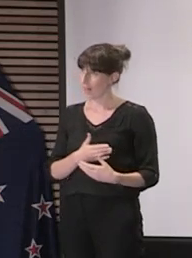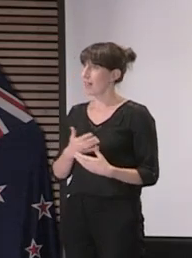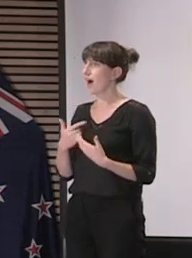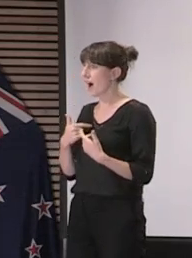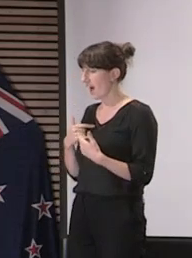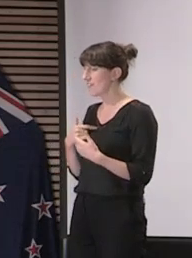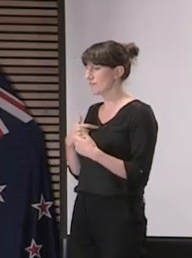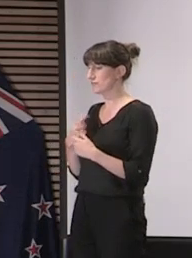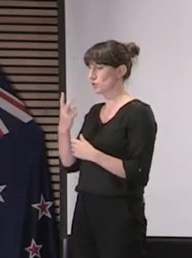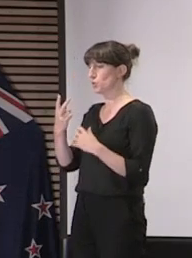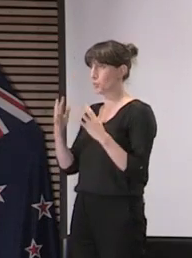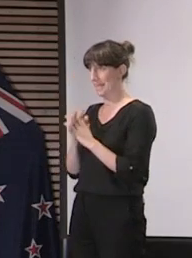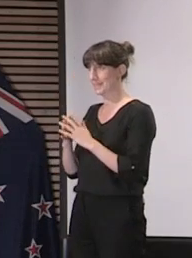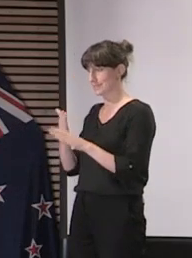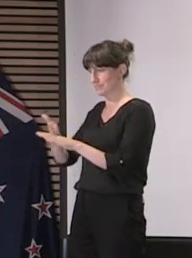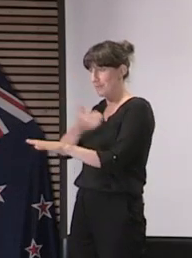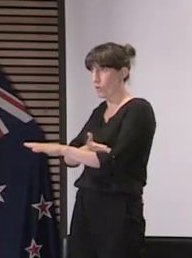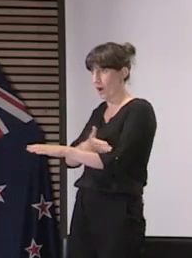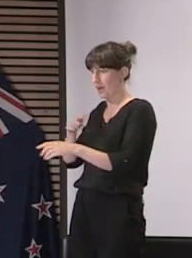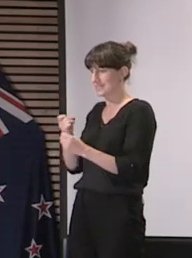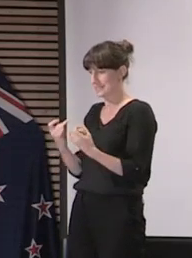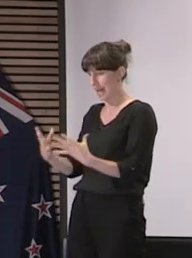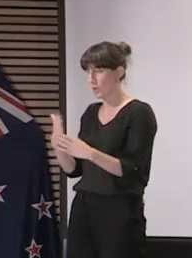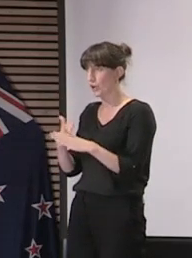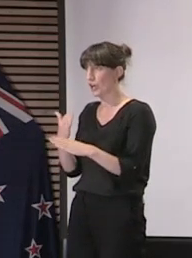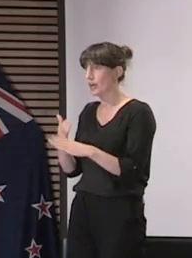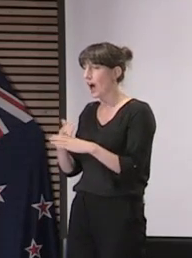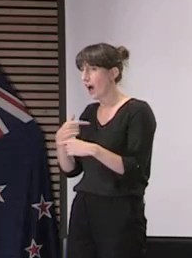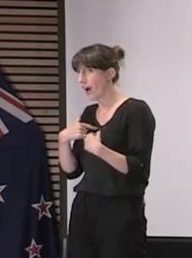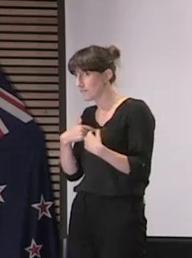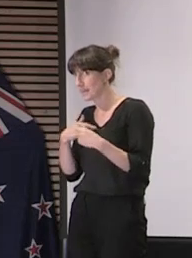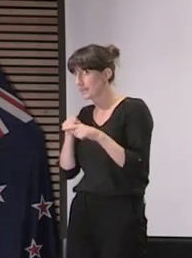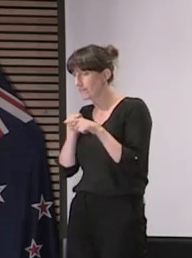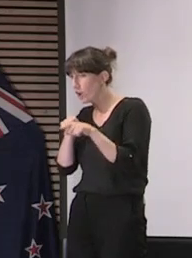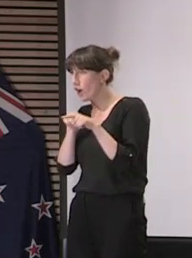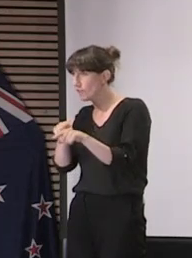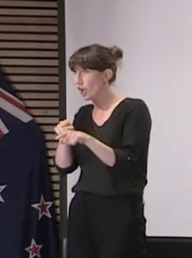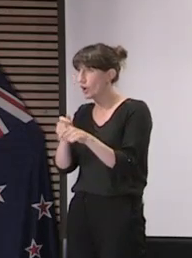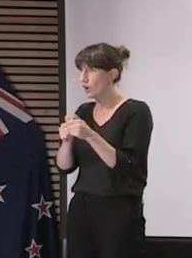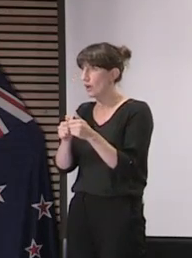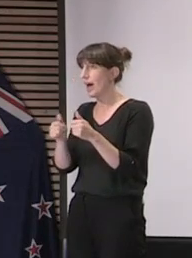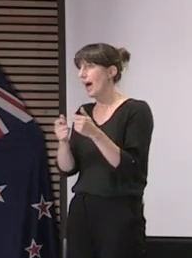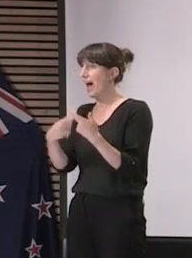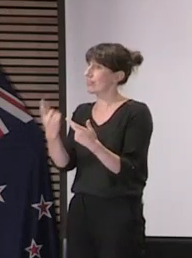response for the two weeks prior to my start with previous Commissioner Bush occupied in the all-of-government role, so